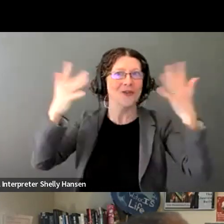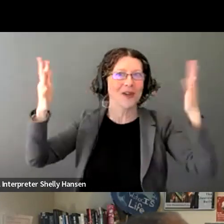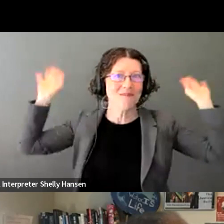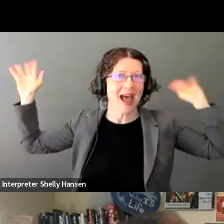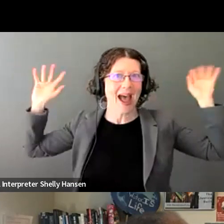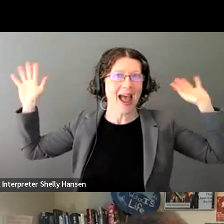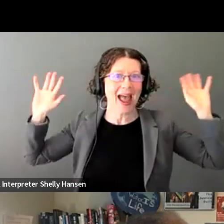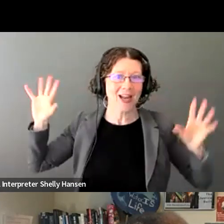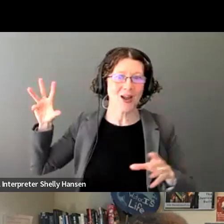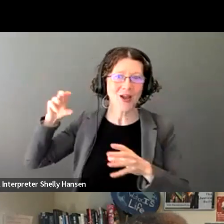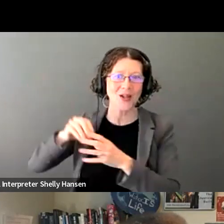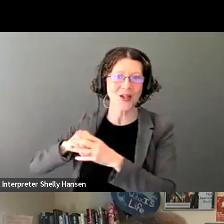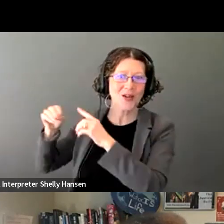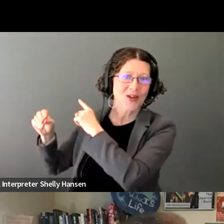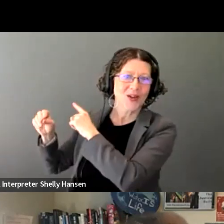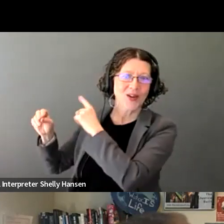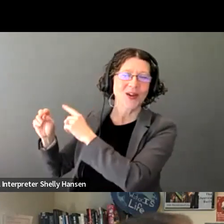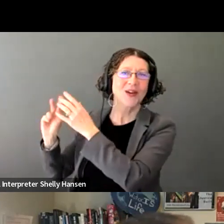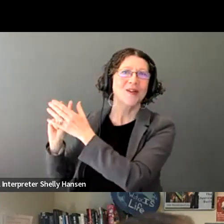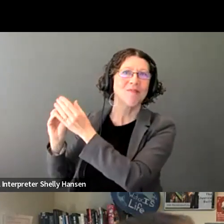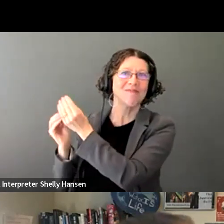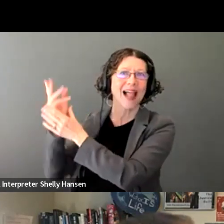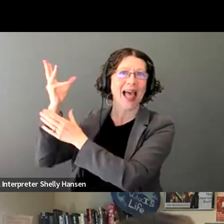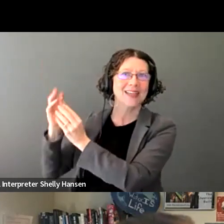brain, but I digress.